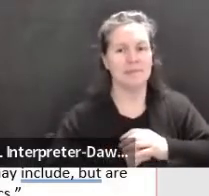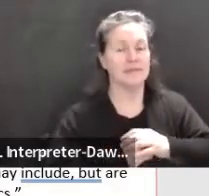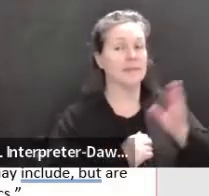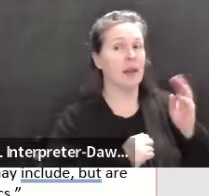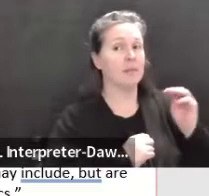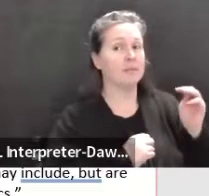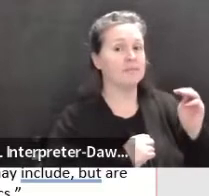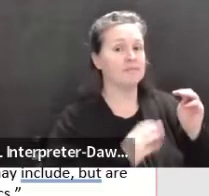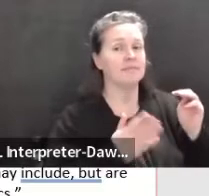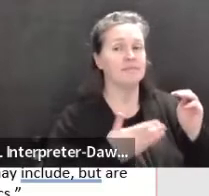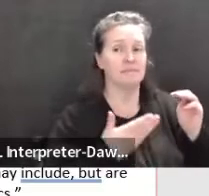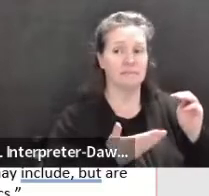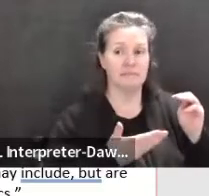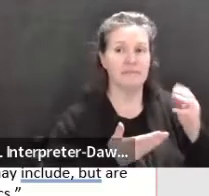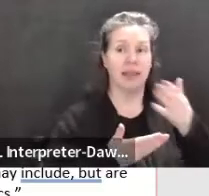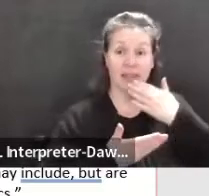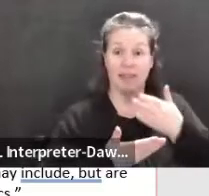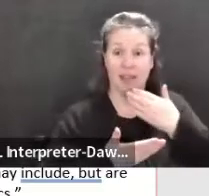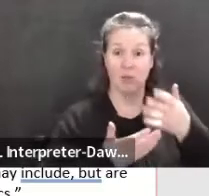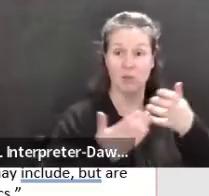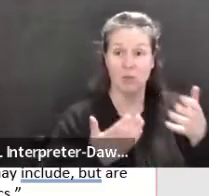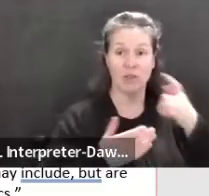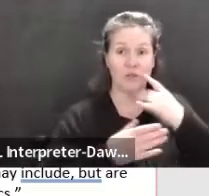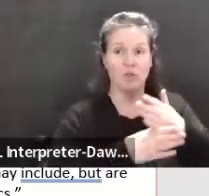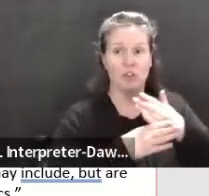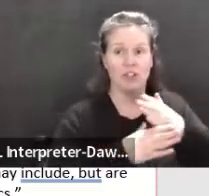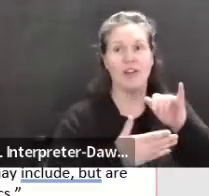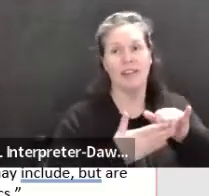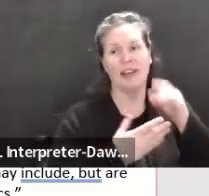[Ashley] And thank you so much for sharing that. I really appreciate that.